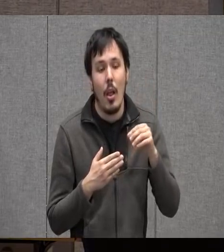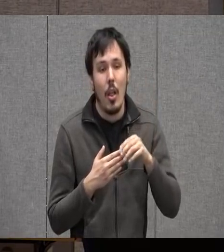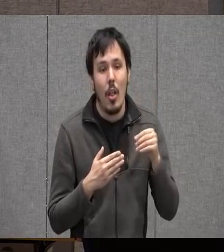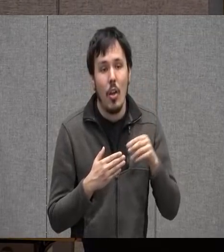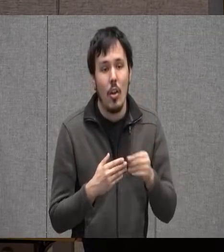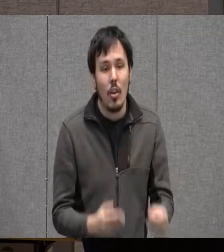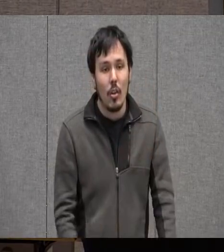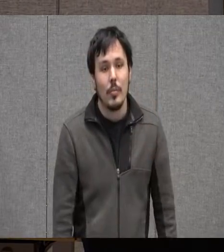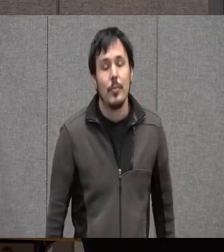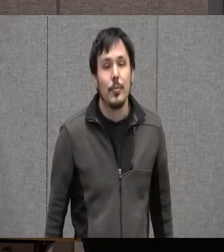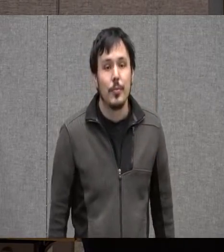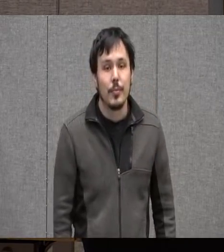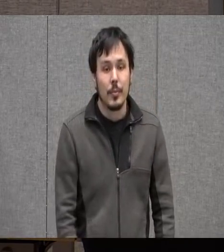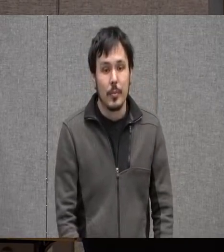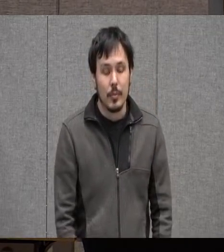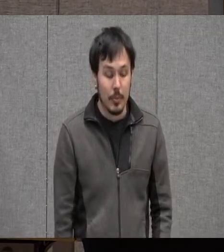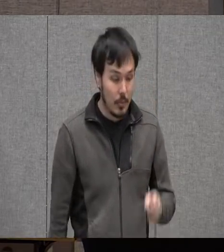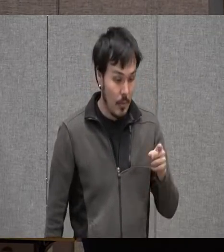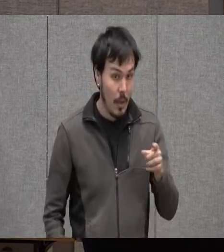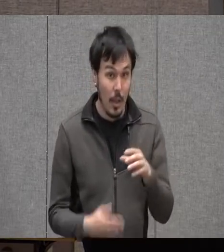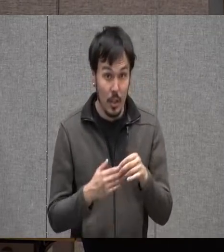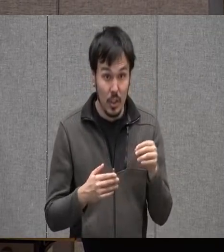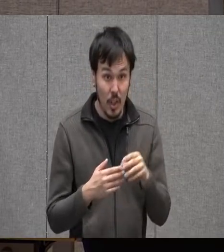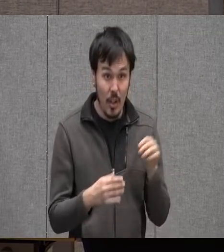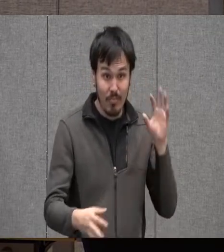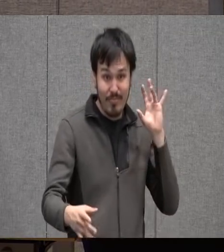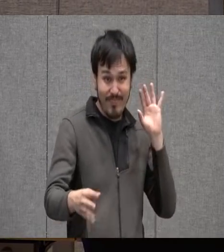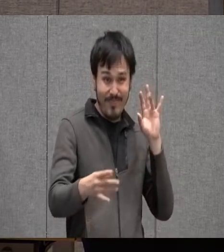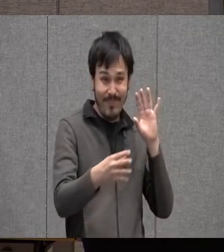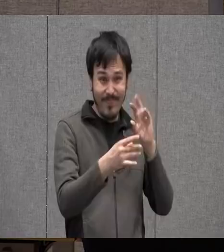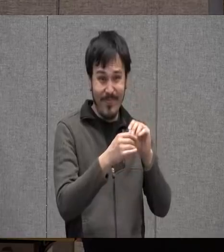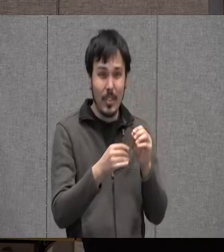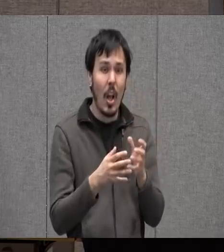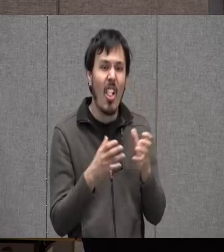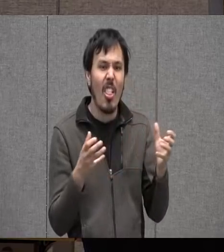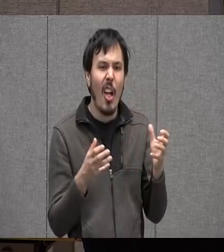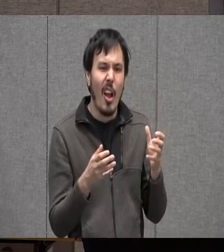Okay, and this dollar is made up of a bunch of units, a hundred units.